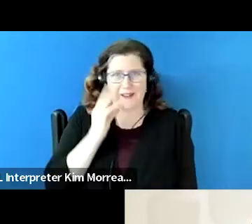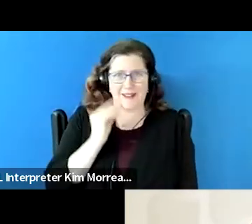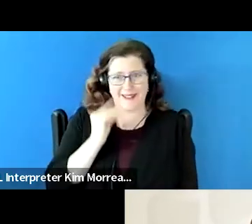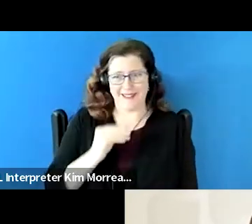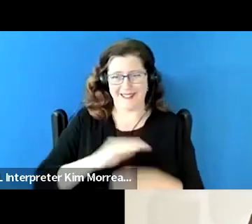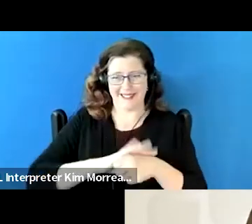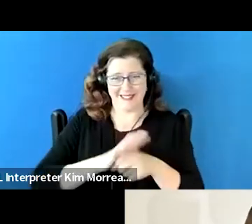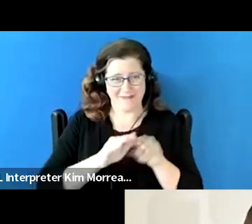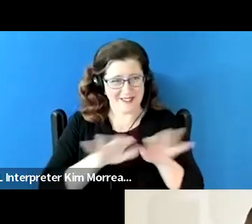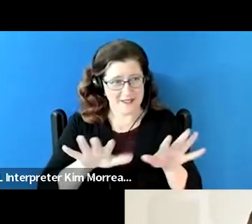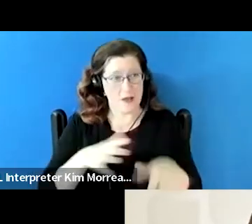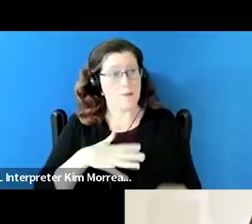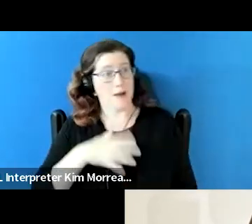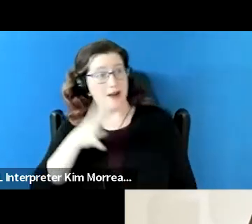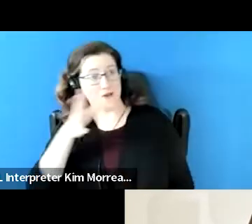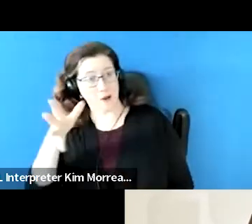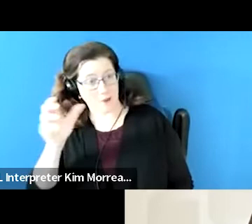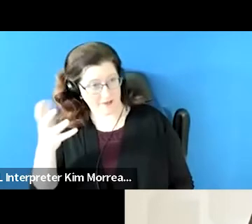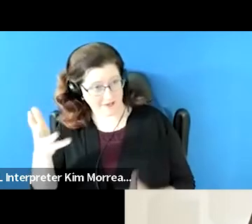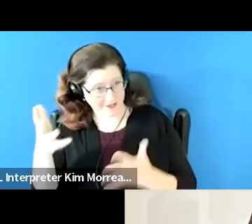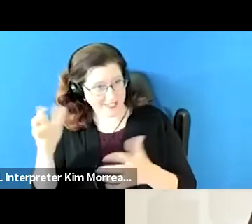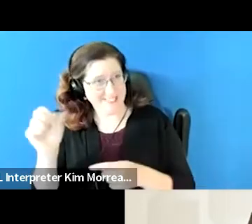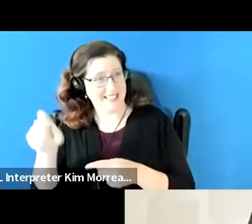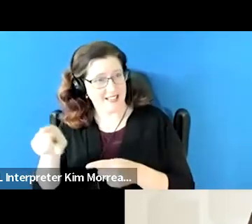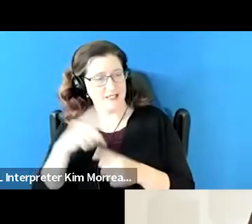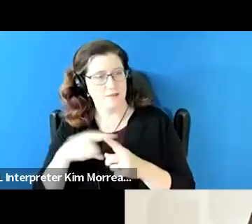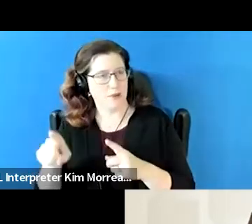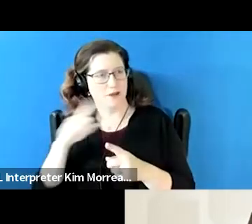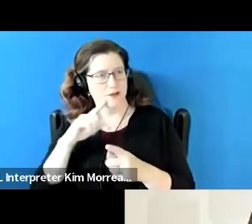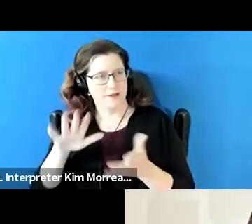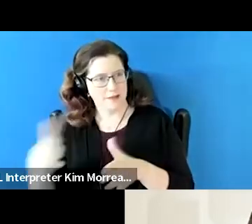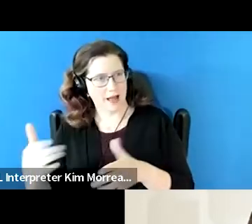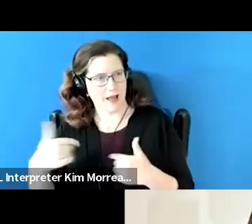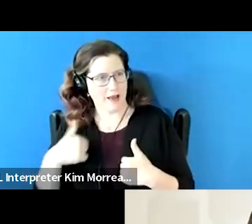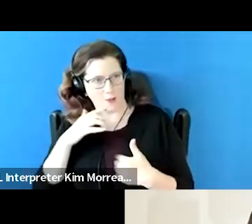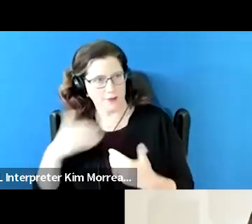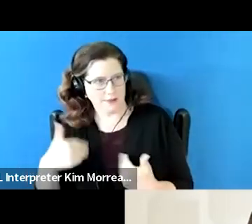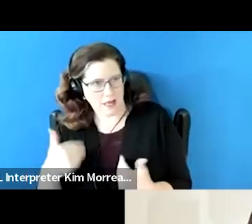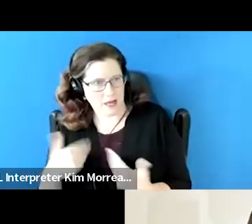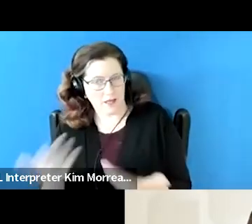My grandma who did is not alive, she died when I was a kid, I didn't have anybody to ask.